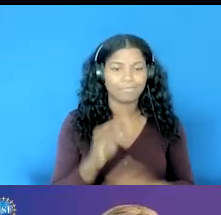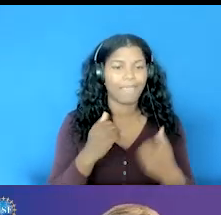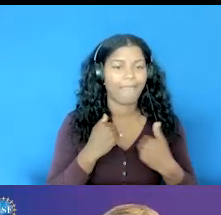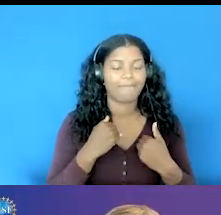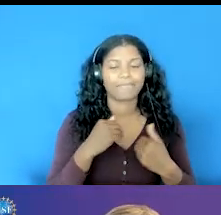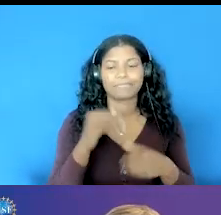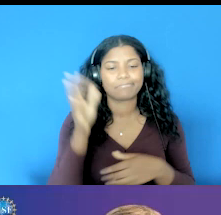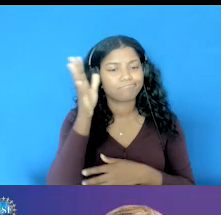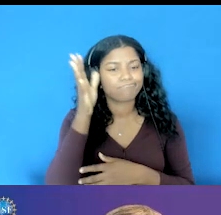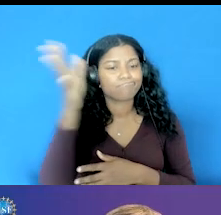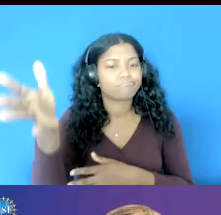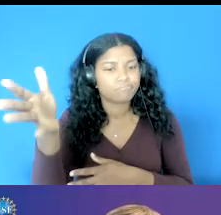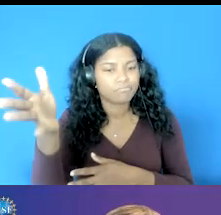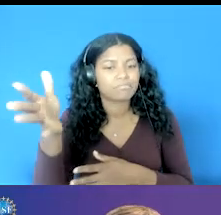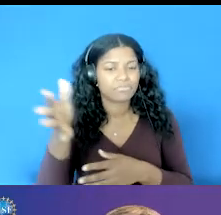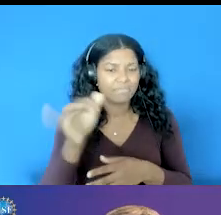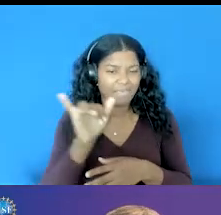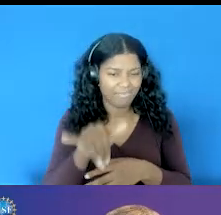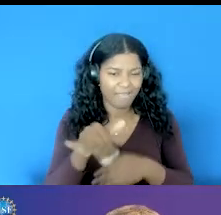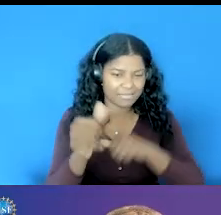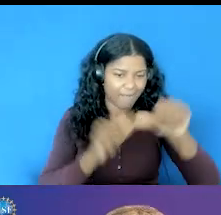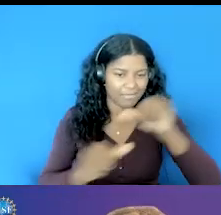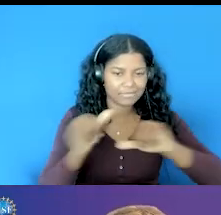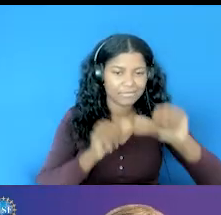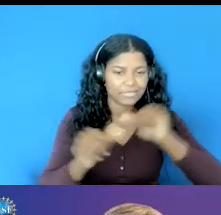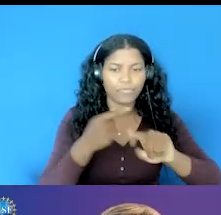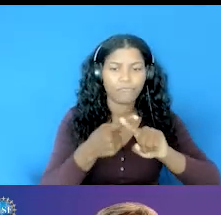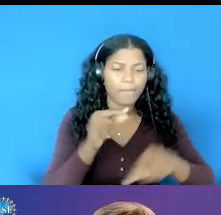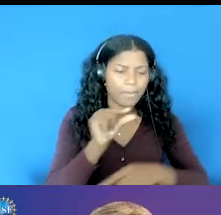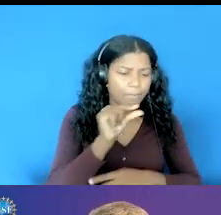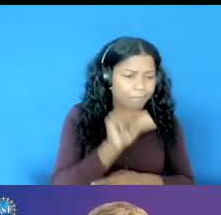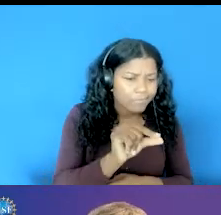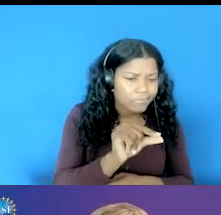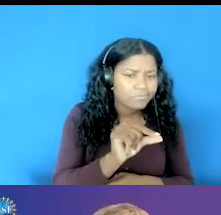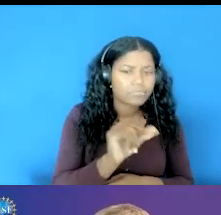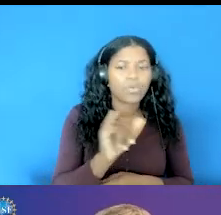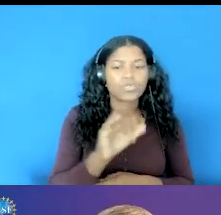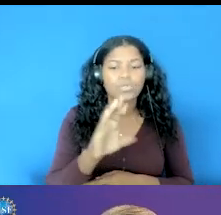at understanding complex living systems at the molecular, subcellular and cellular levels.